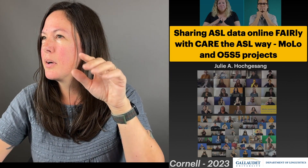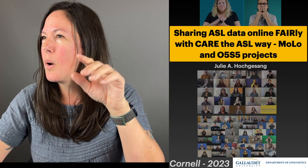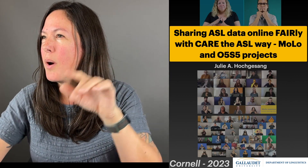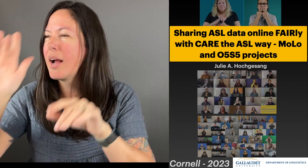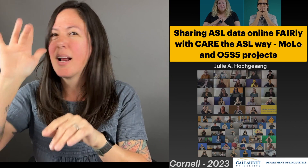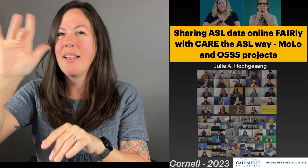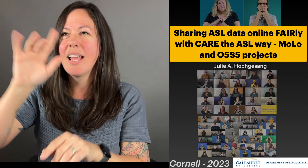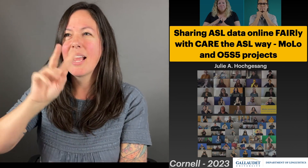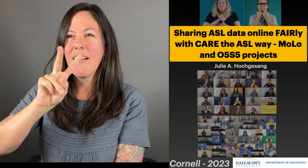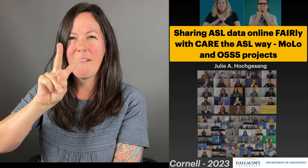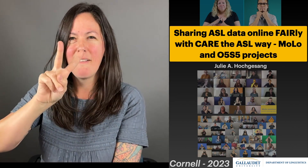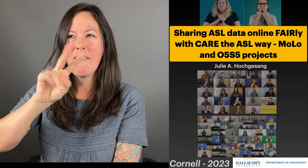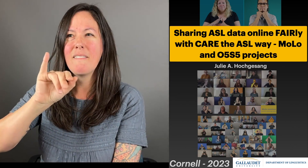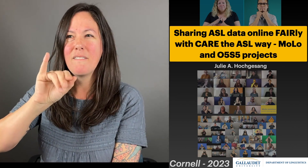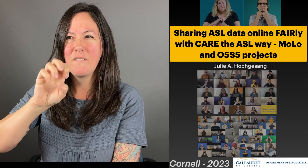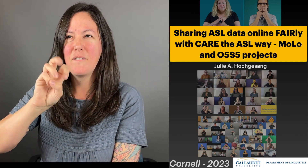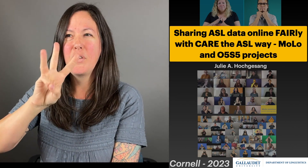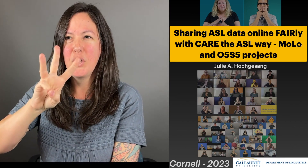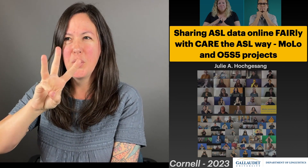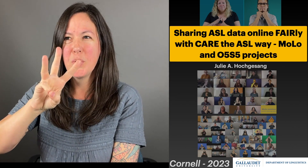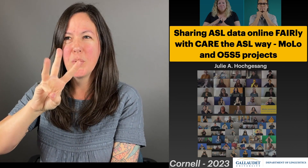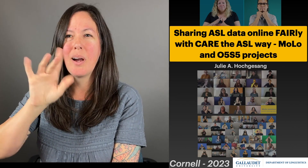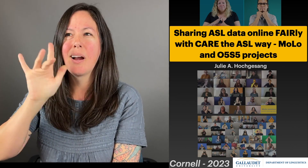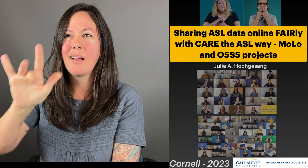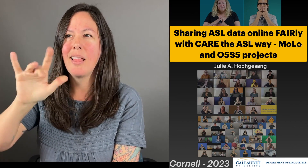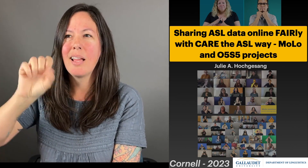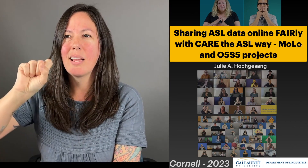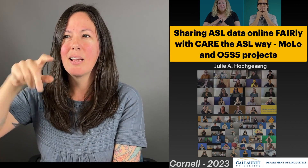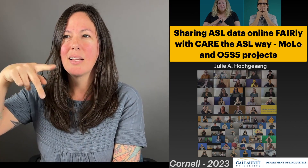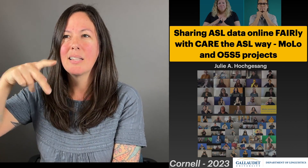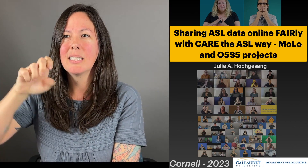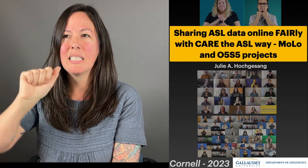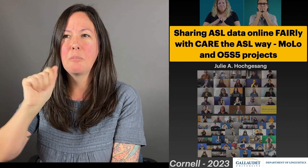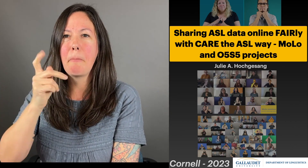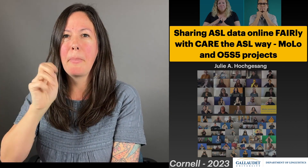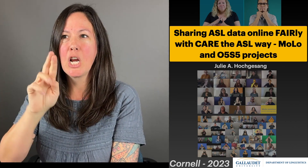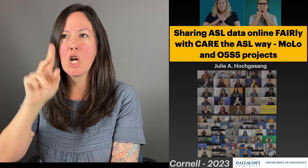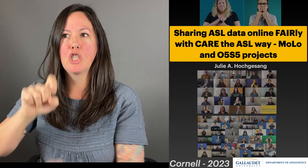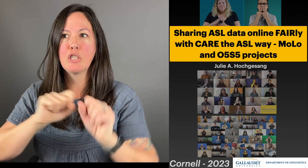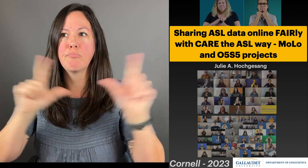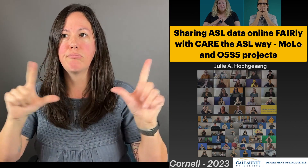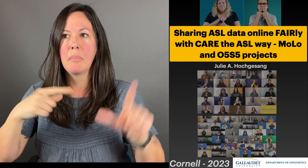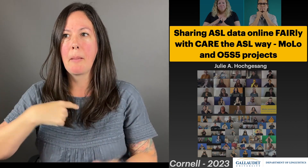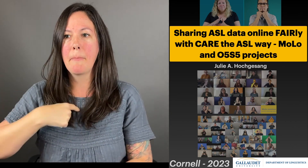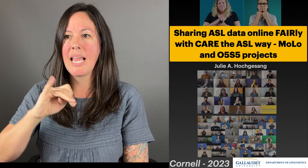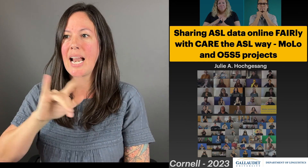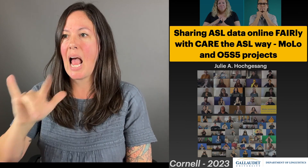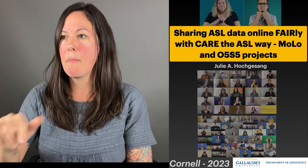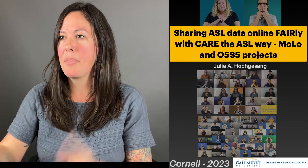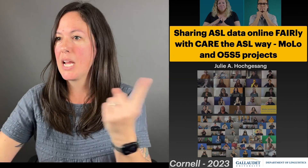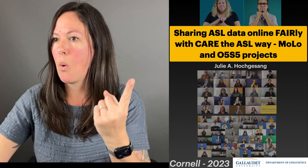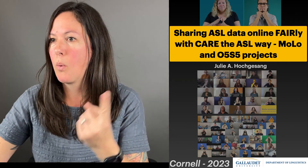of your screen you can click "view" and then "speaker".